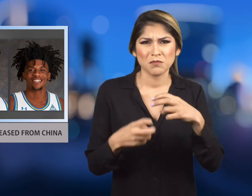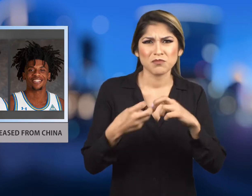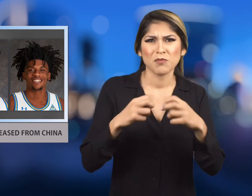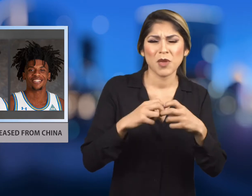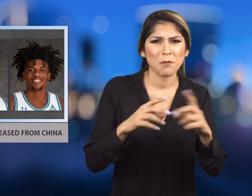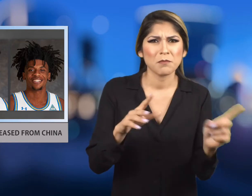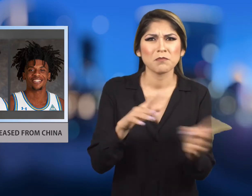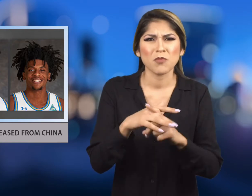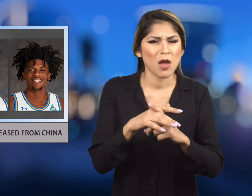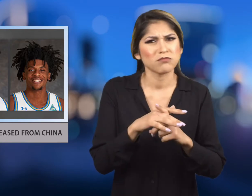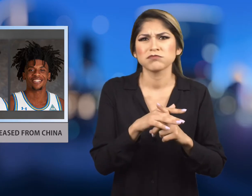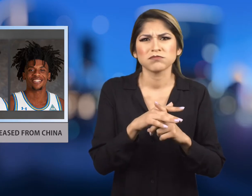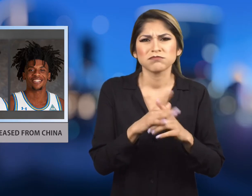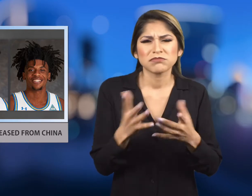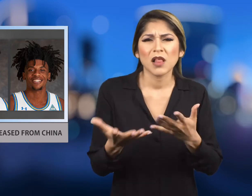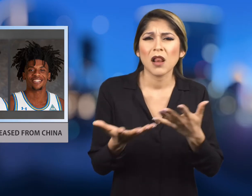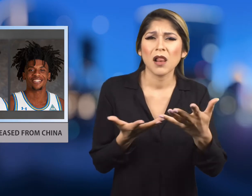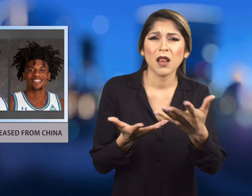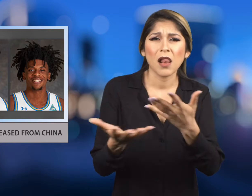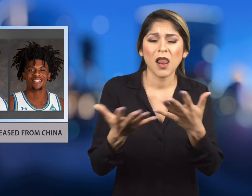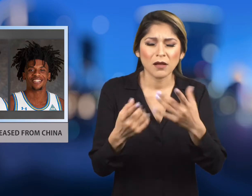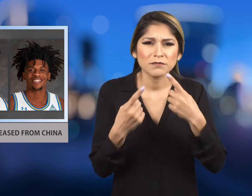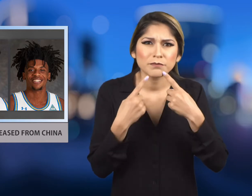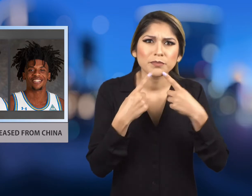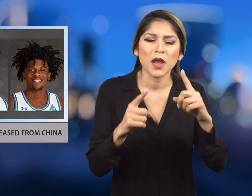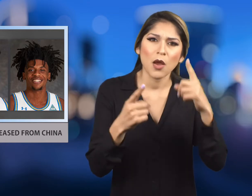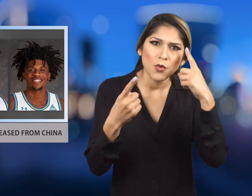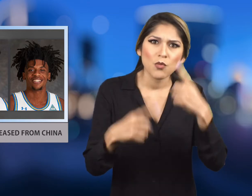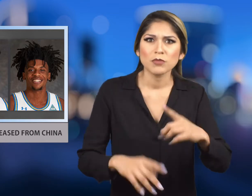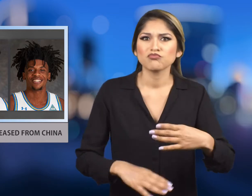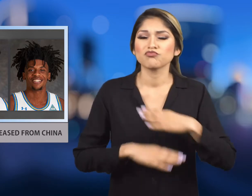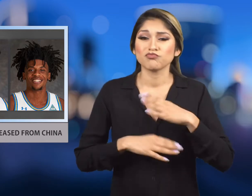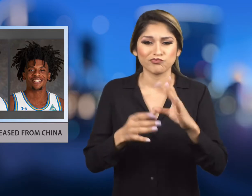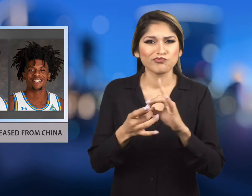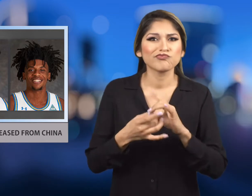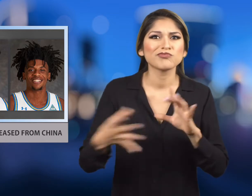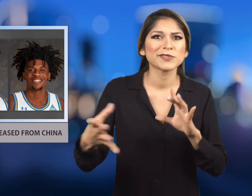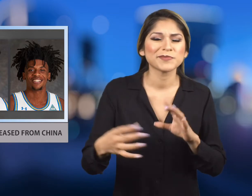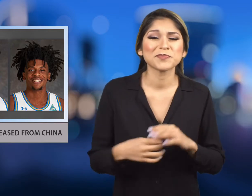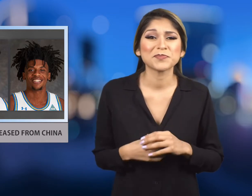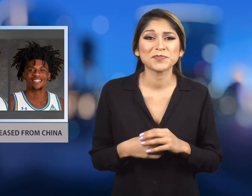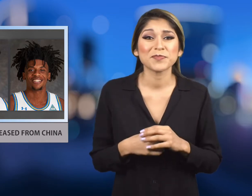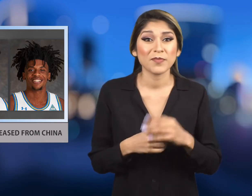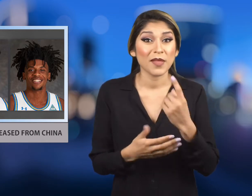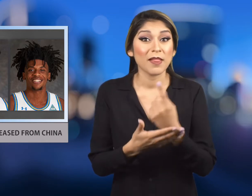to leave after the situation was resolved to the satisfaction of Chinese authorities.